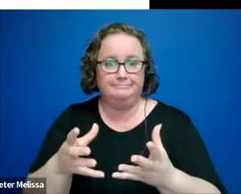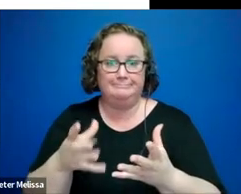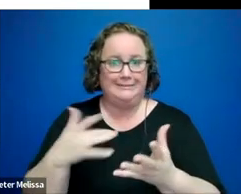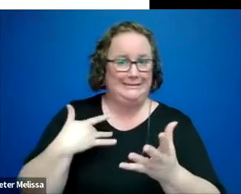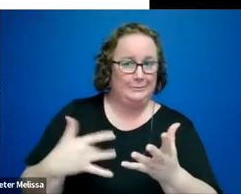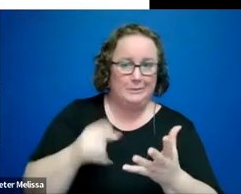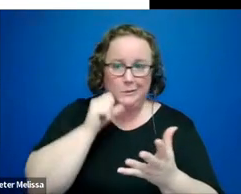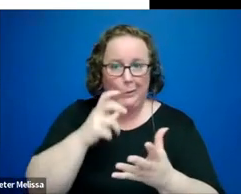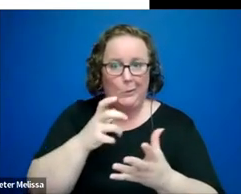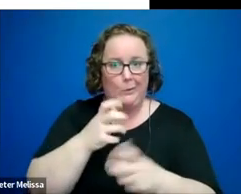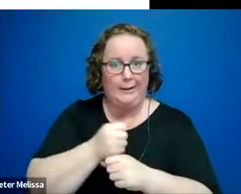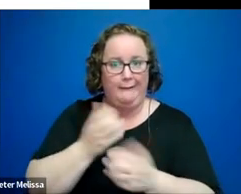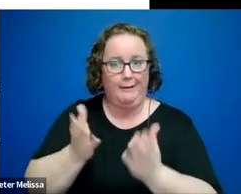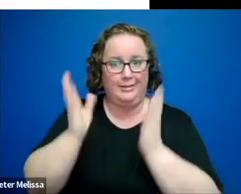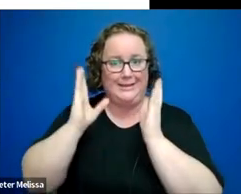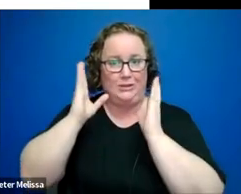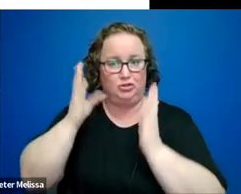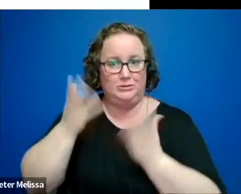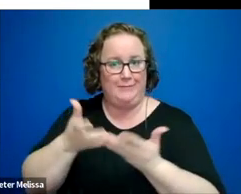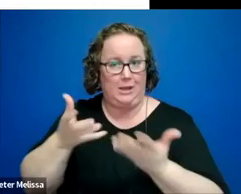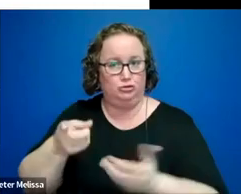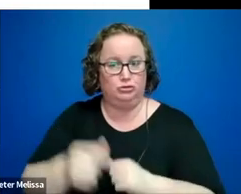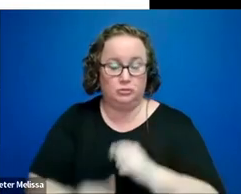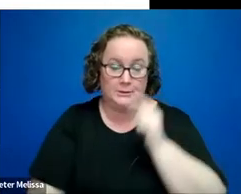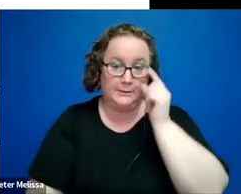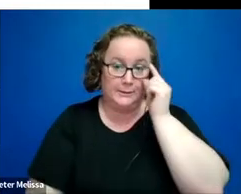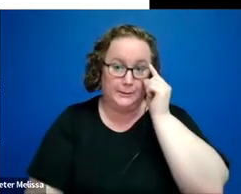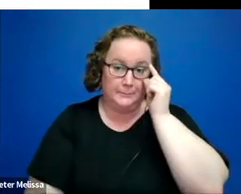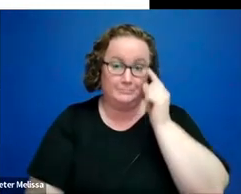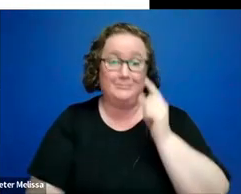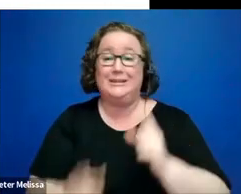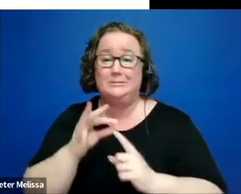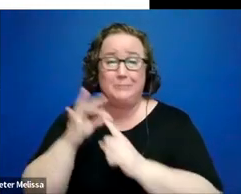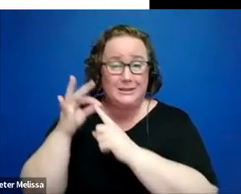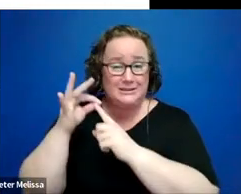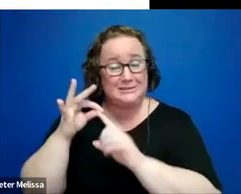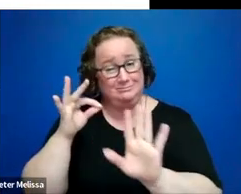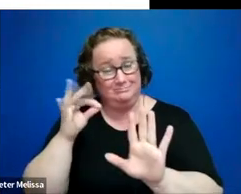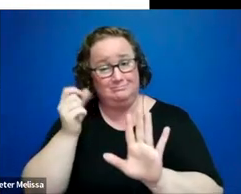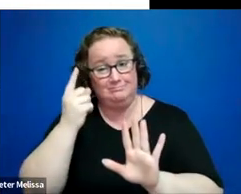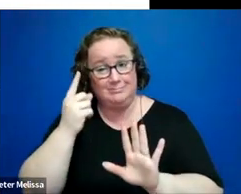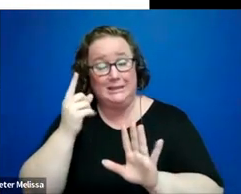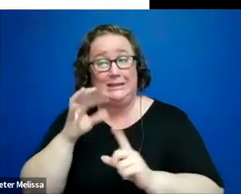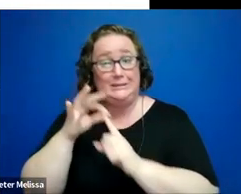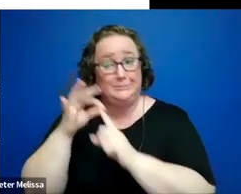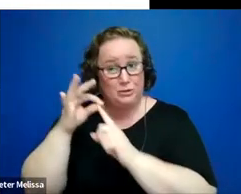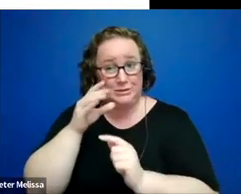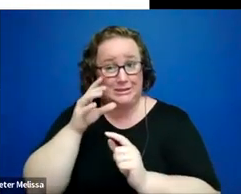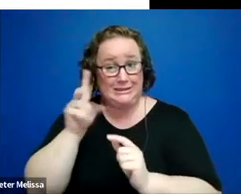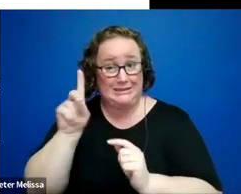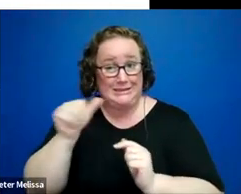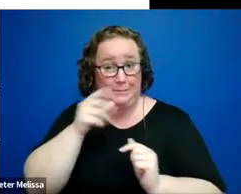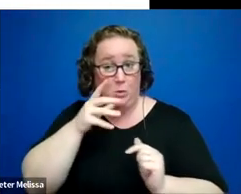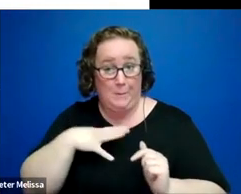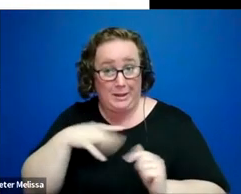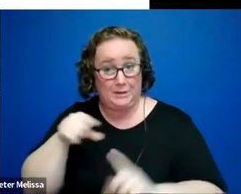lot of attention and disabled women this is important because disabled women are actually having